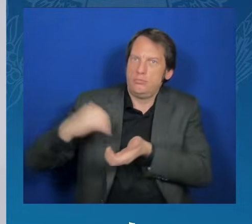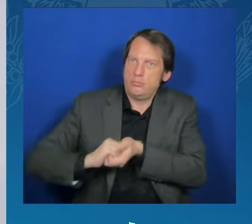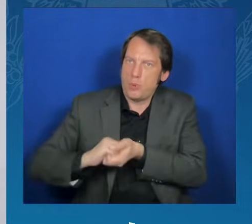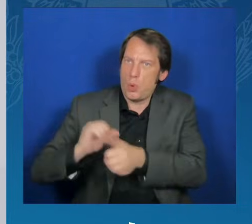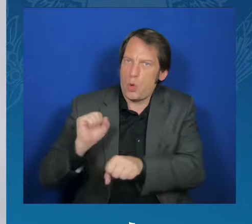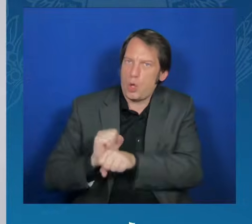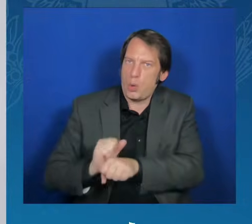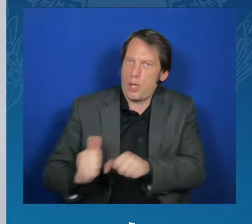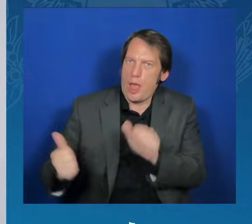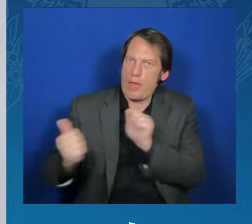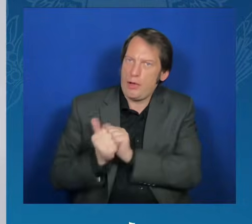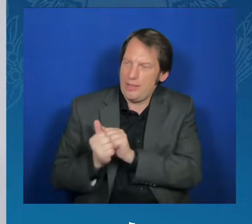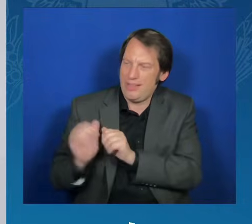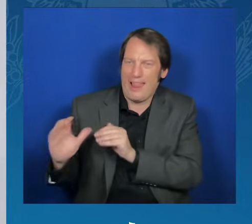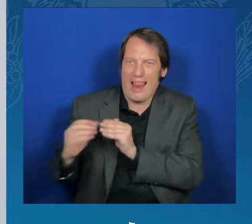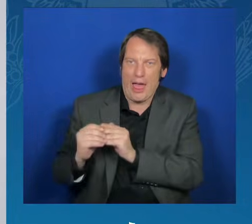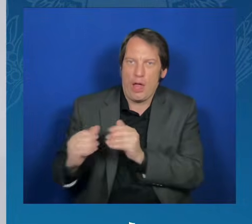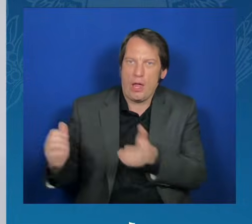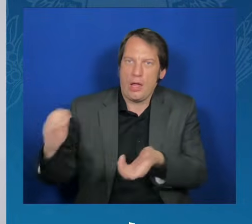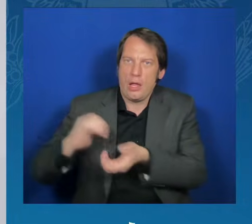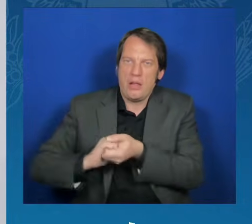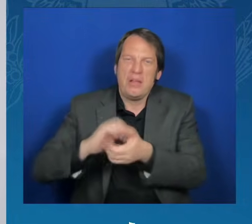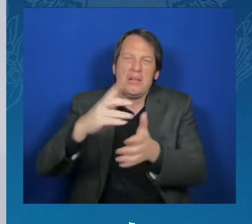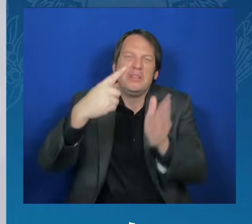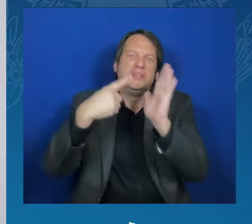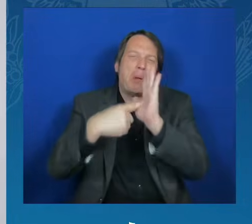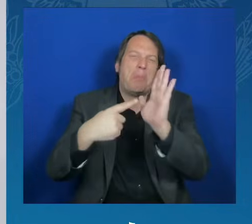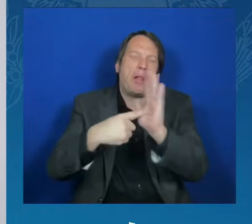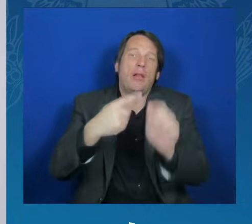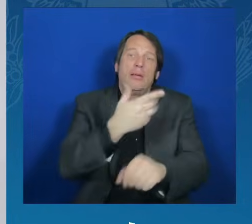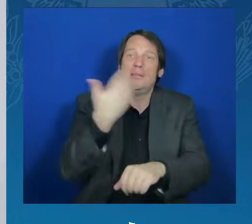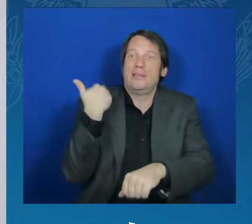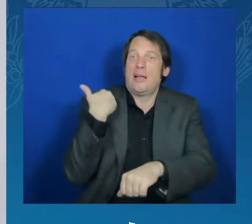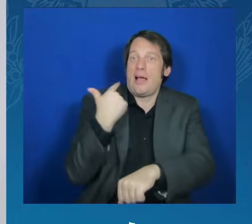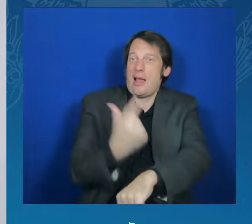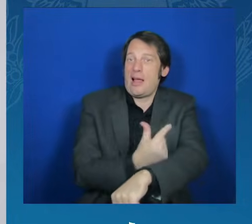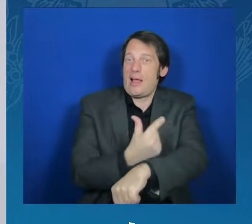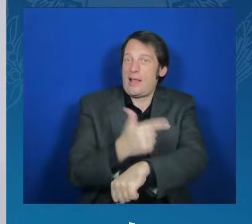meeting with a number of business leaders -- leaders in the clean energy economy.